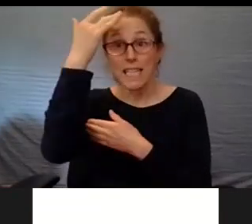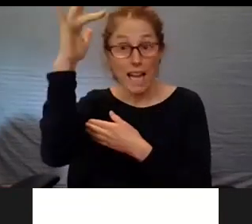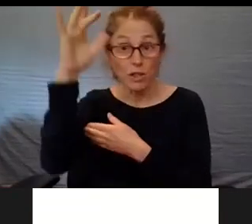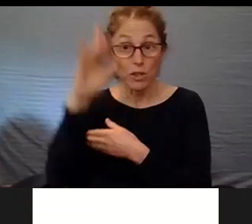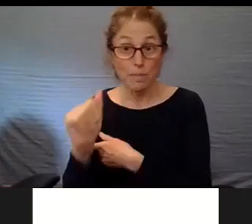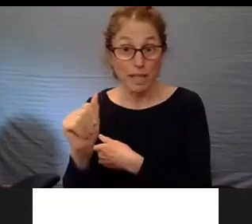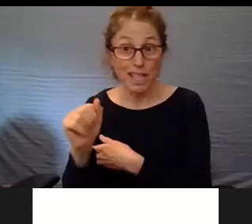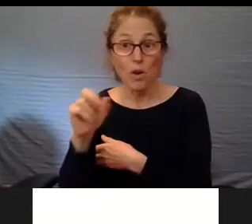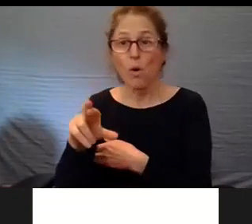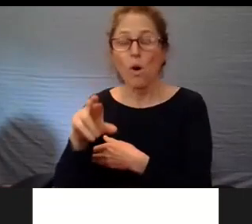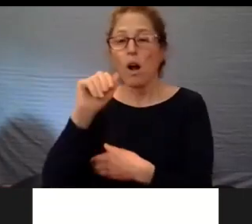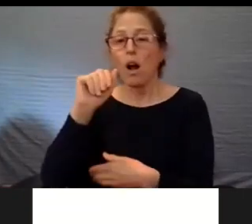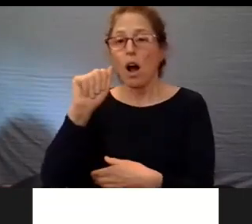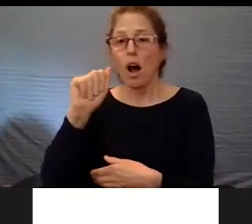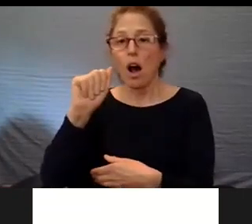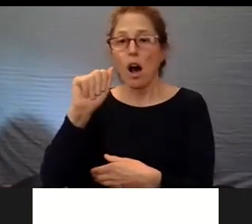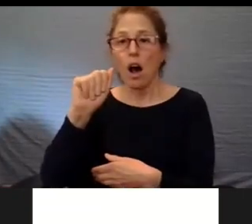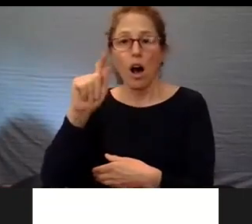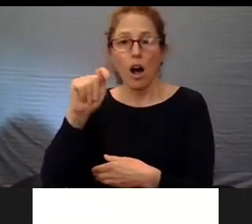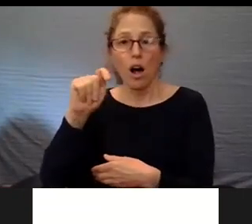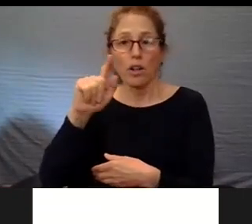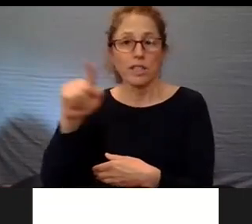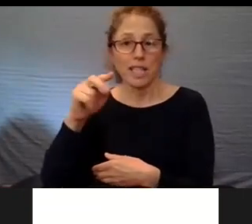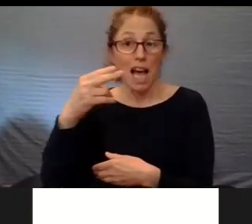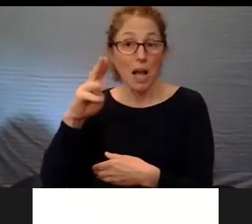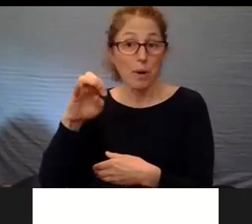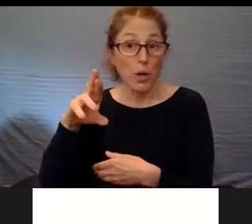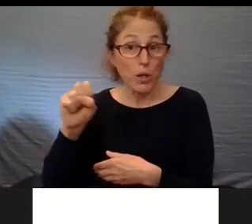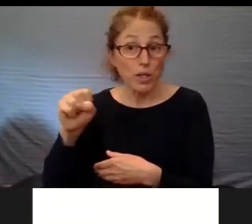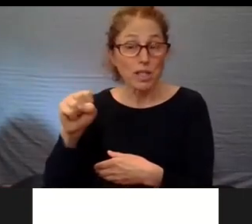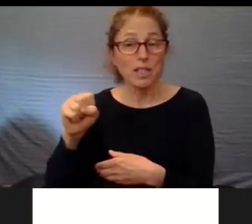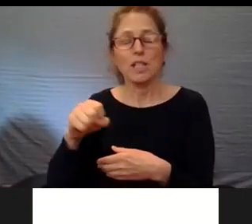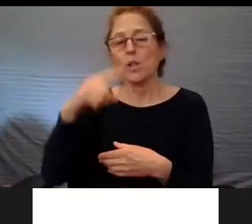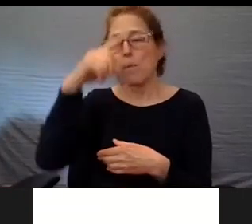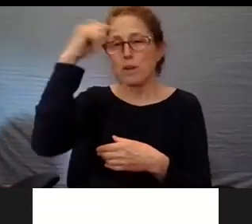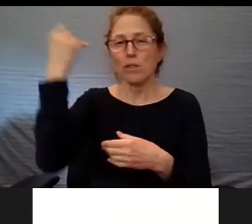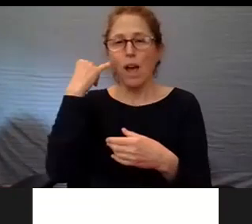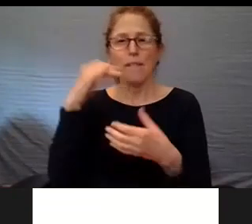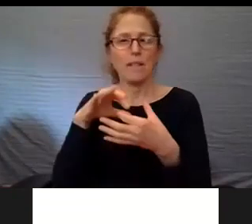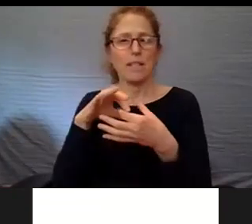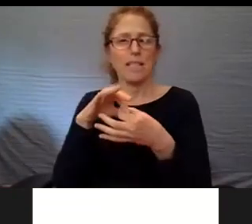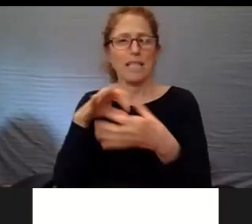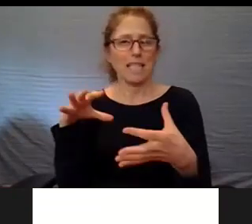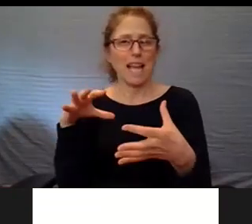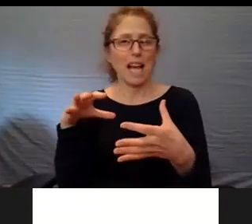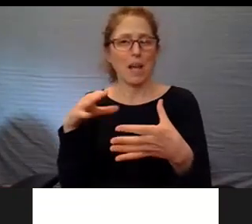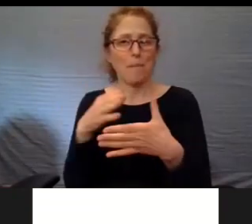or Alzheimer's, and so that seems like because there's this disconnect between the effectiveness